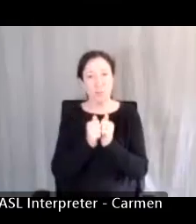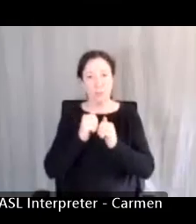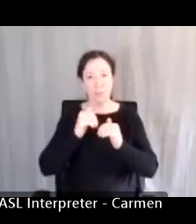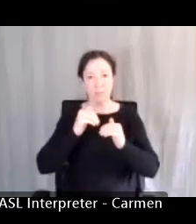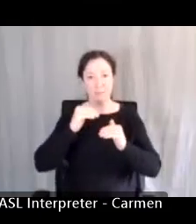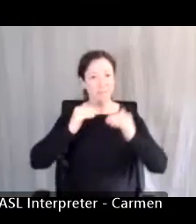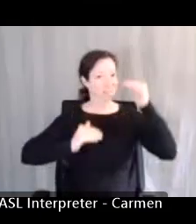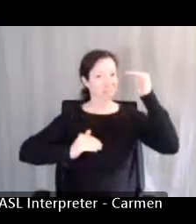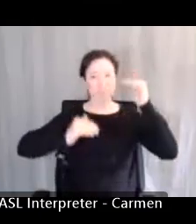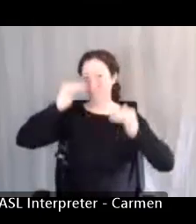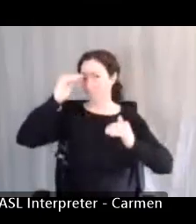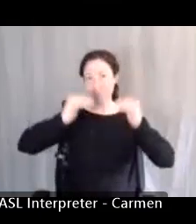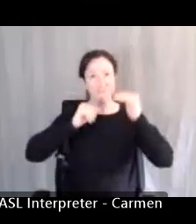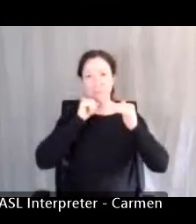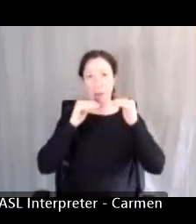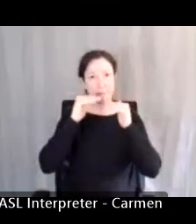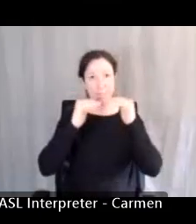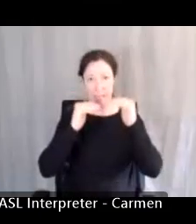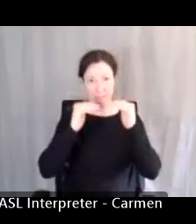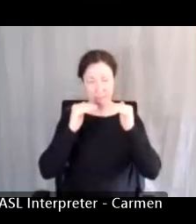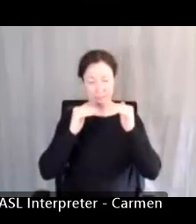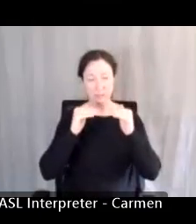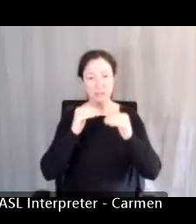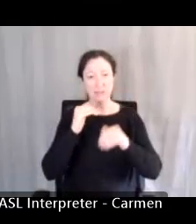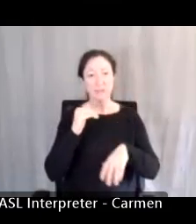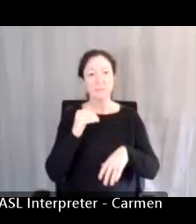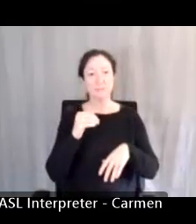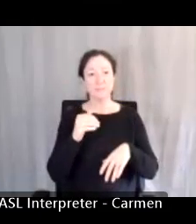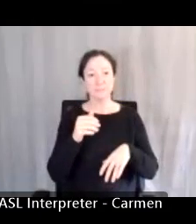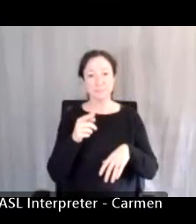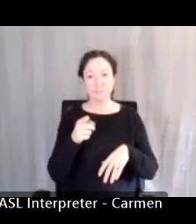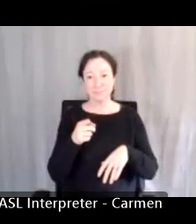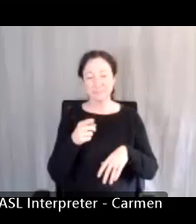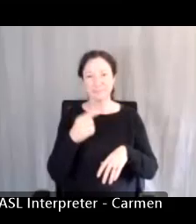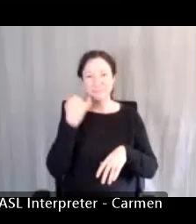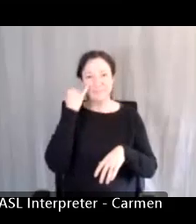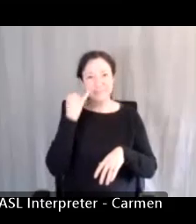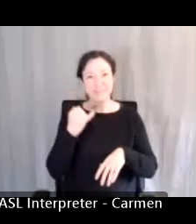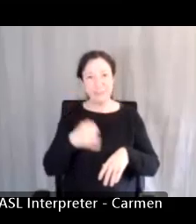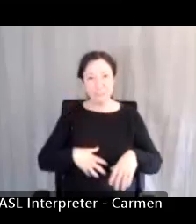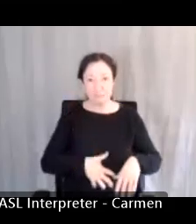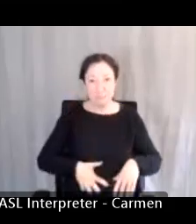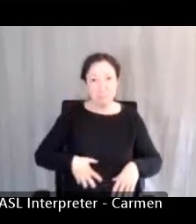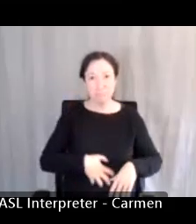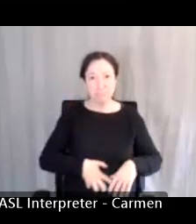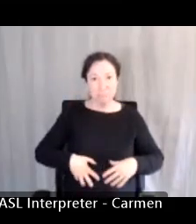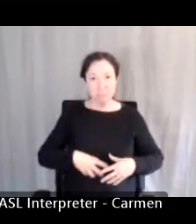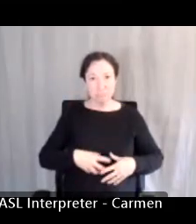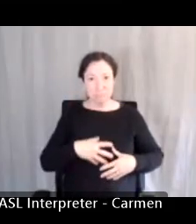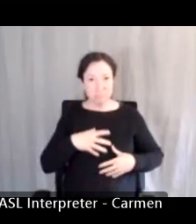that is released when you are hungry. It tells the body, go ahead and go get food that's that growling. When the stomach is empty, you secrete ghrelin,